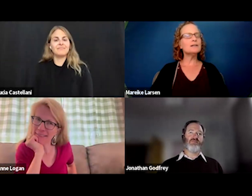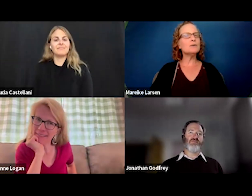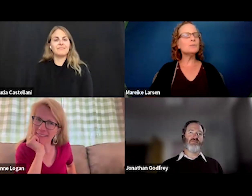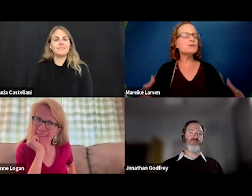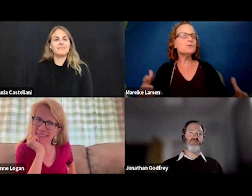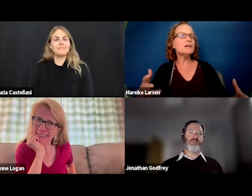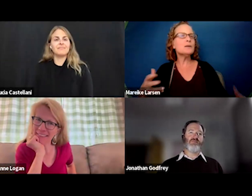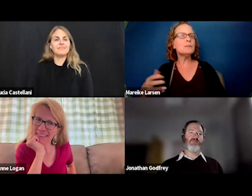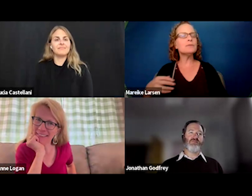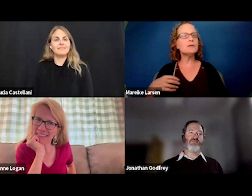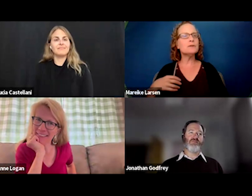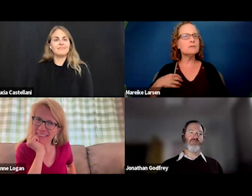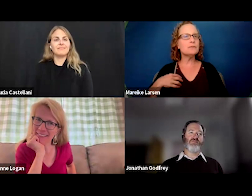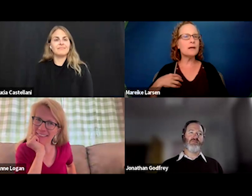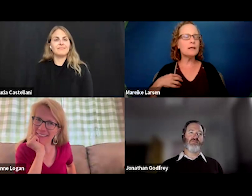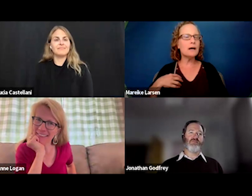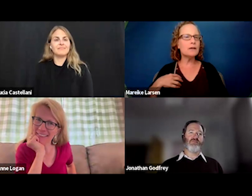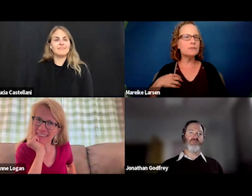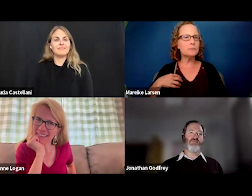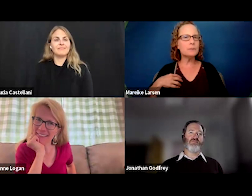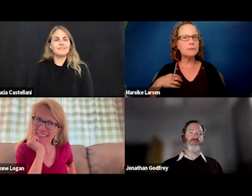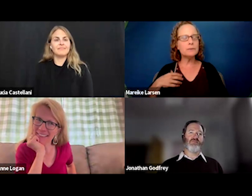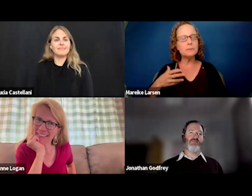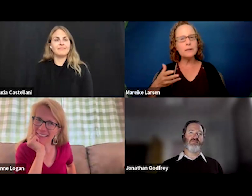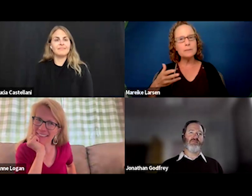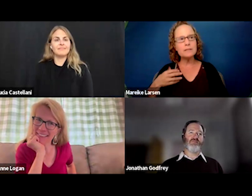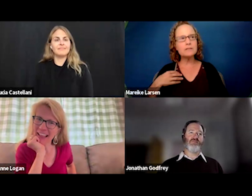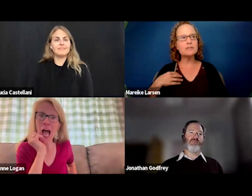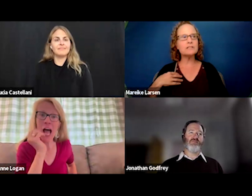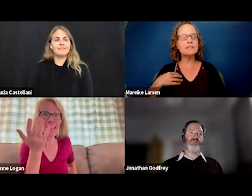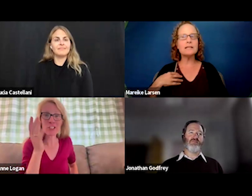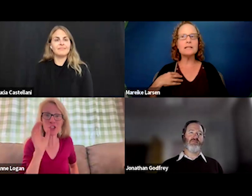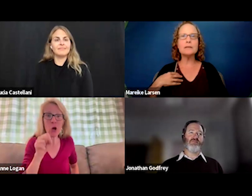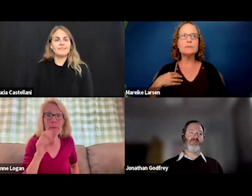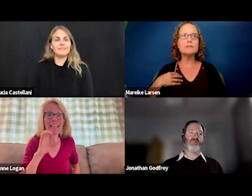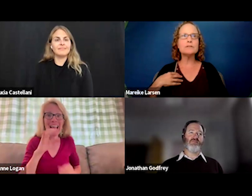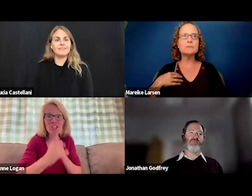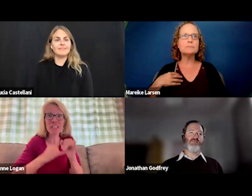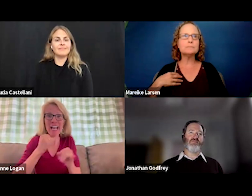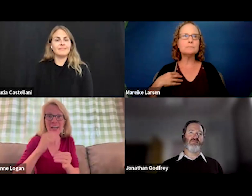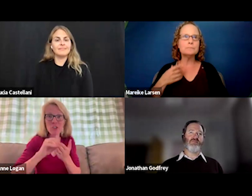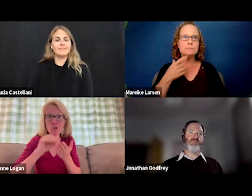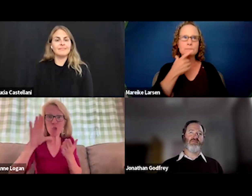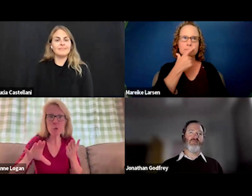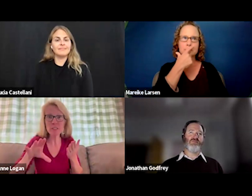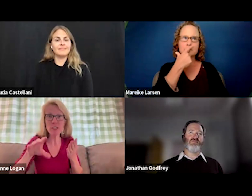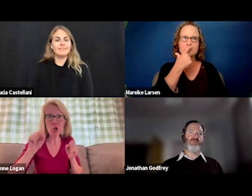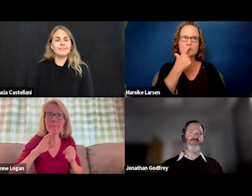what do you think about the use of AI for people who perhaps English is a second language?